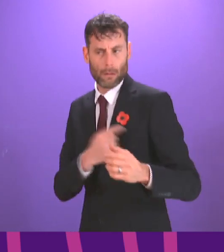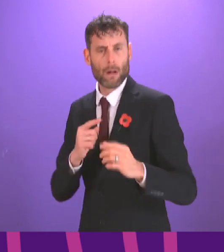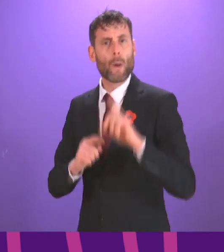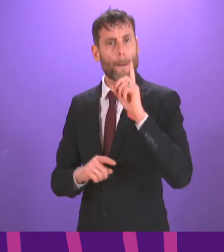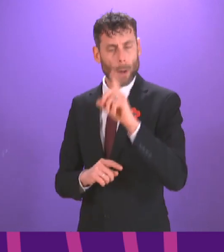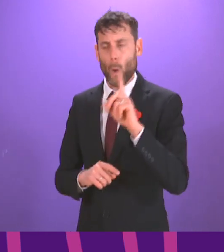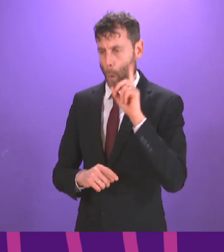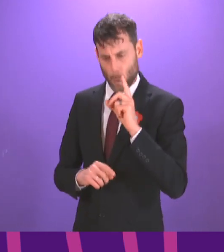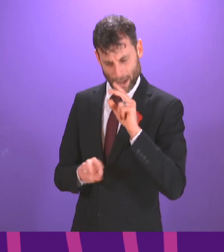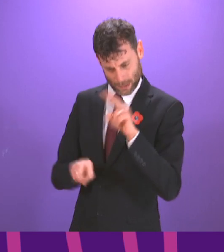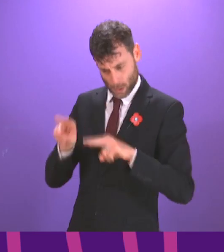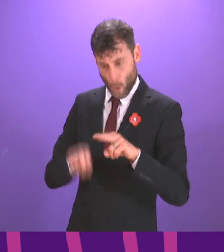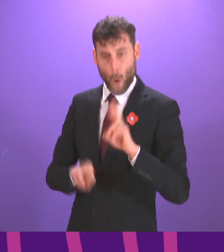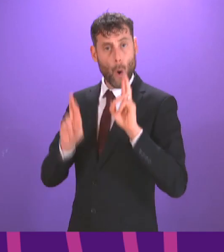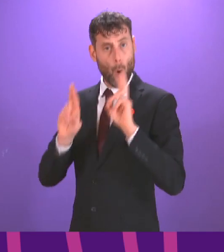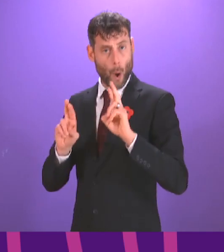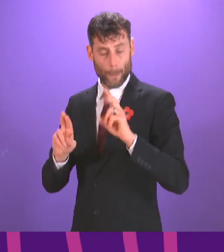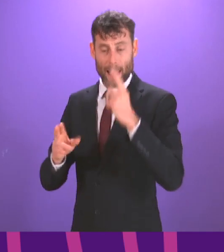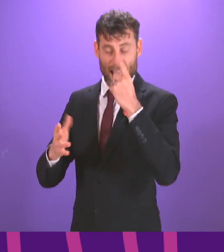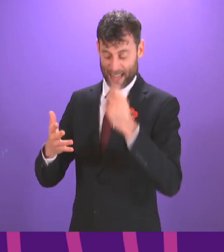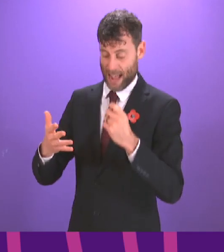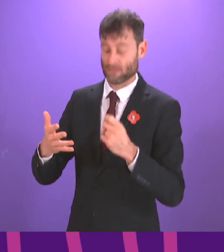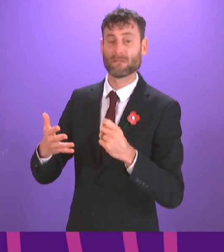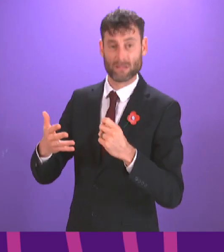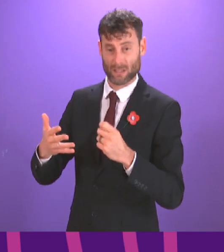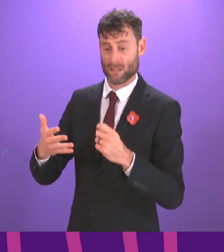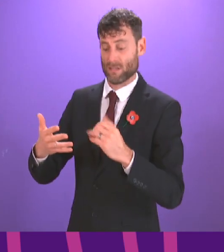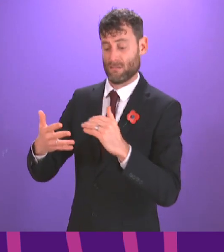we will be able to lift that restriction for level 1 areas at the next review point.